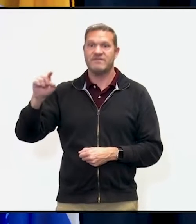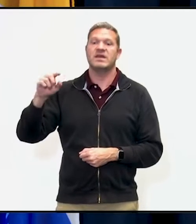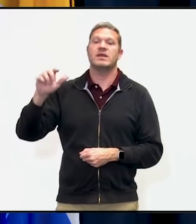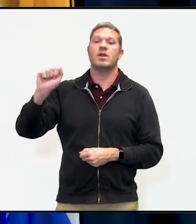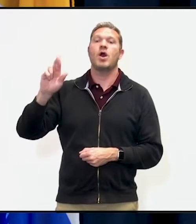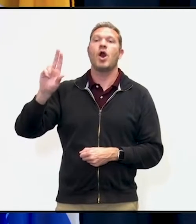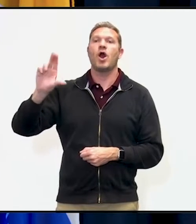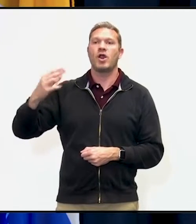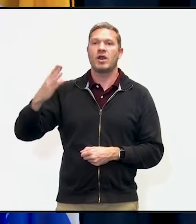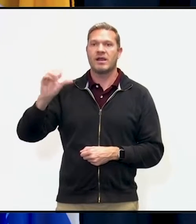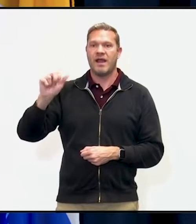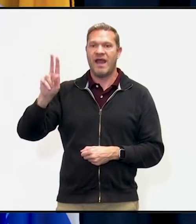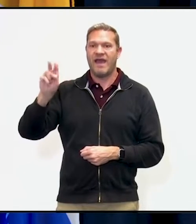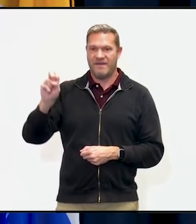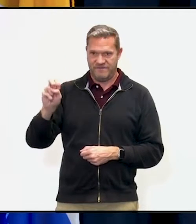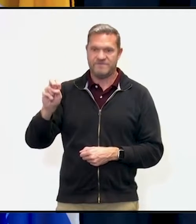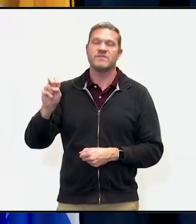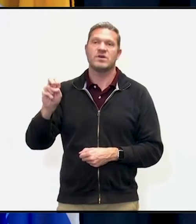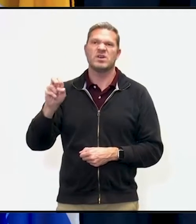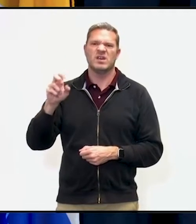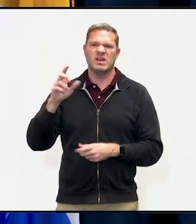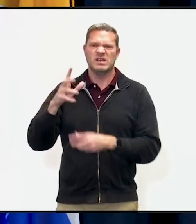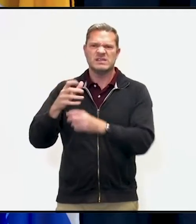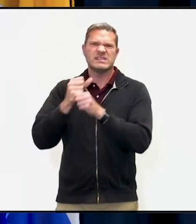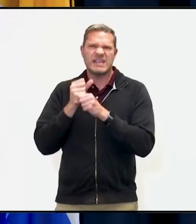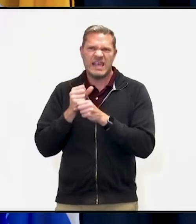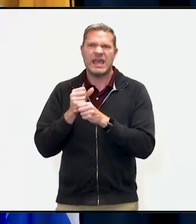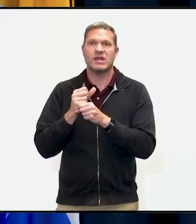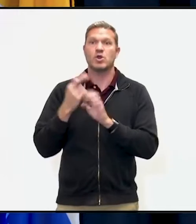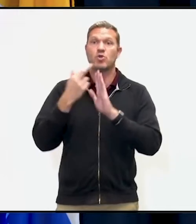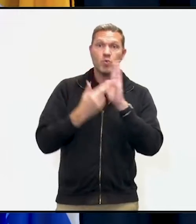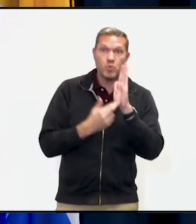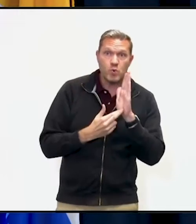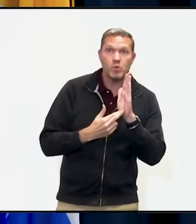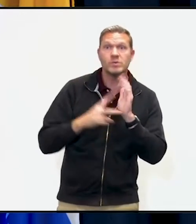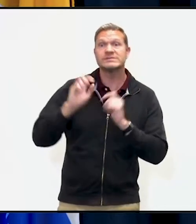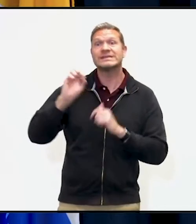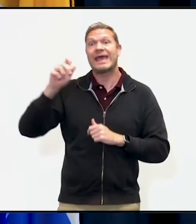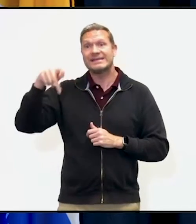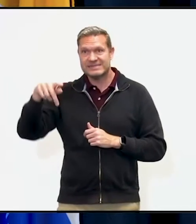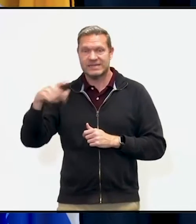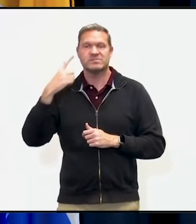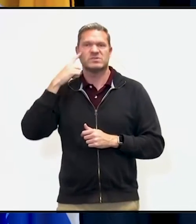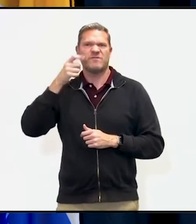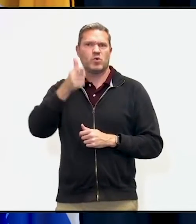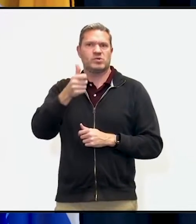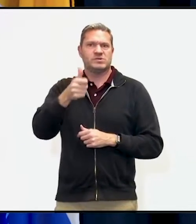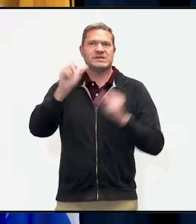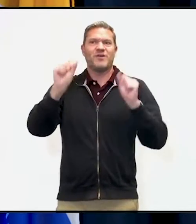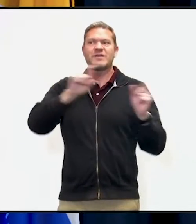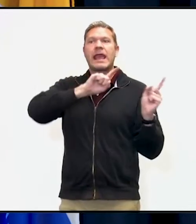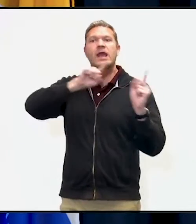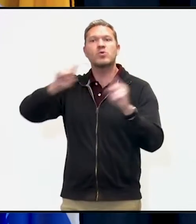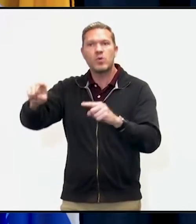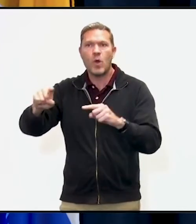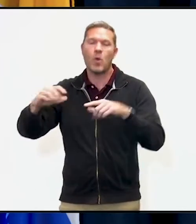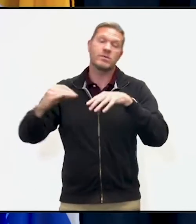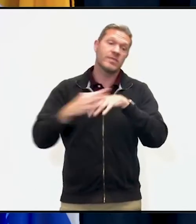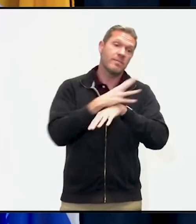and rules so you can enjoy a wonderful time and a safe experiences at our city parks and beaches.